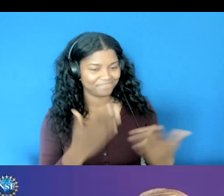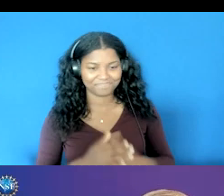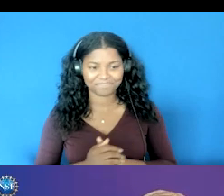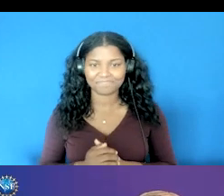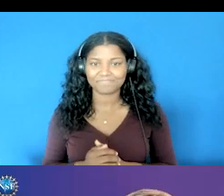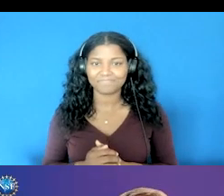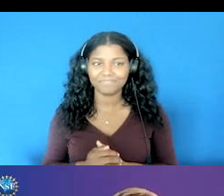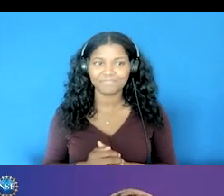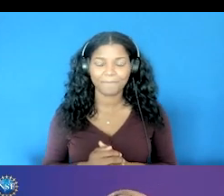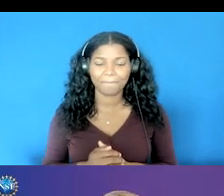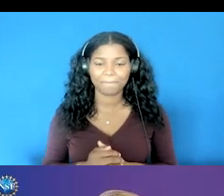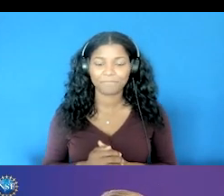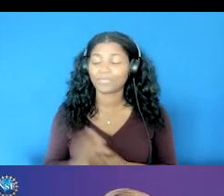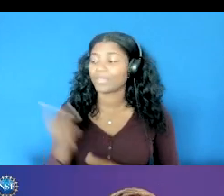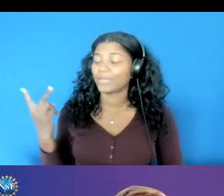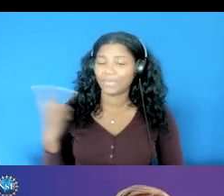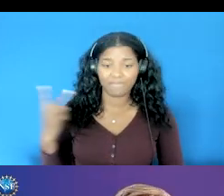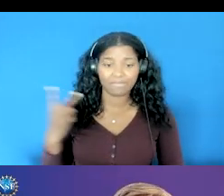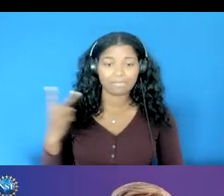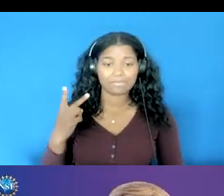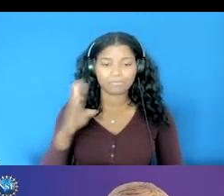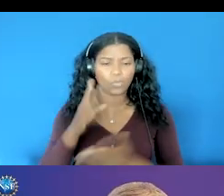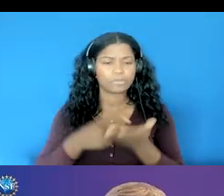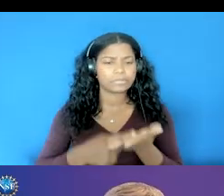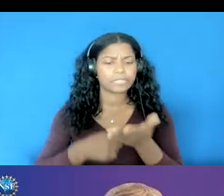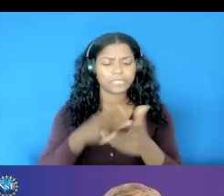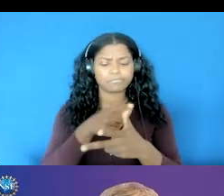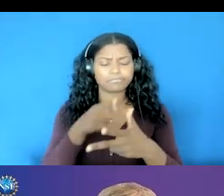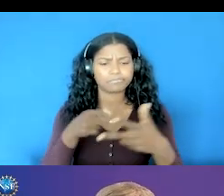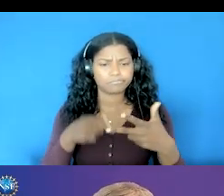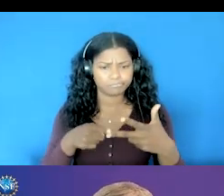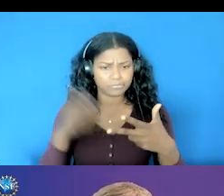So Leslie and I will go over three main topics in our presentation today.